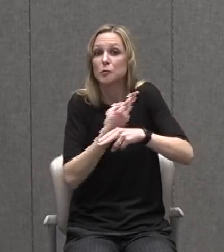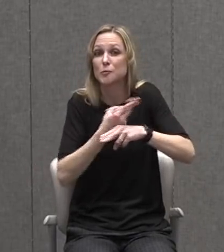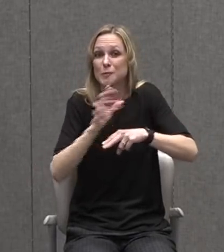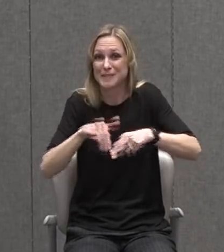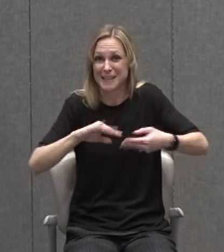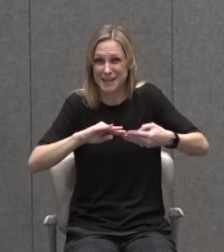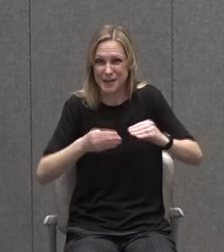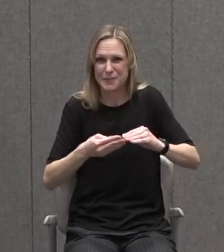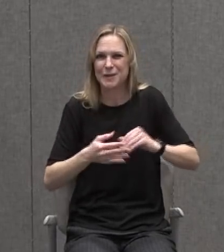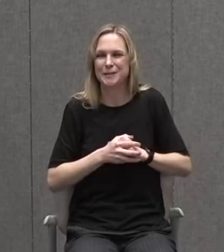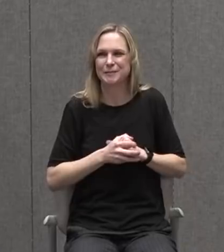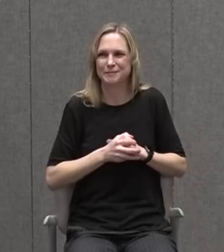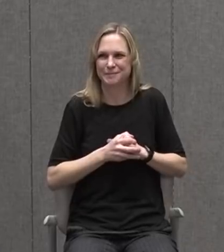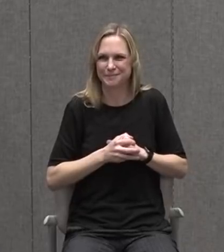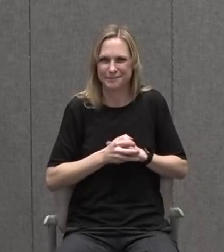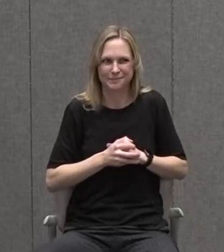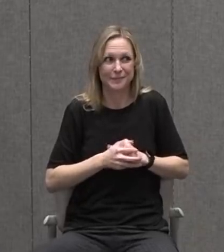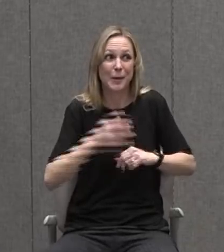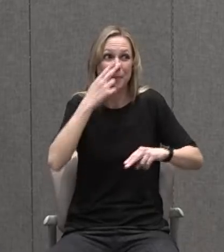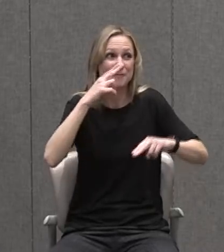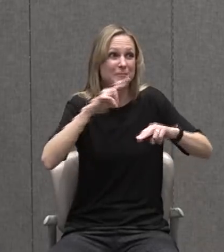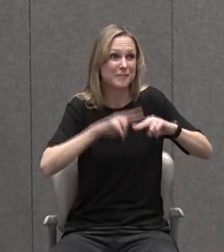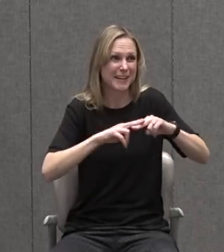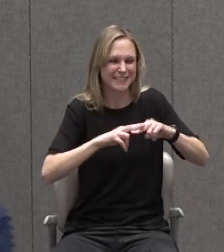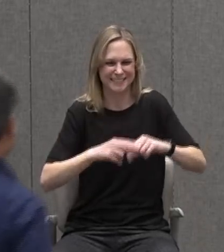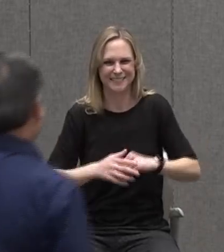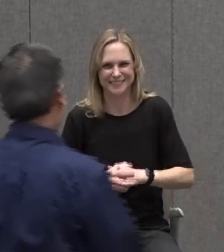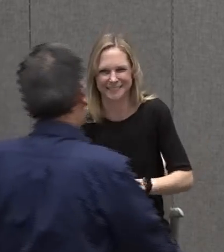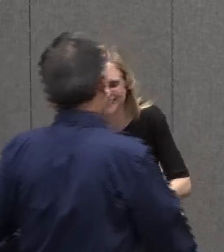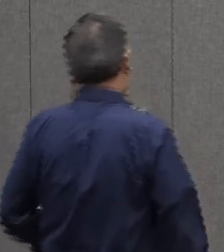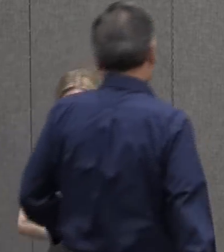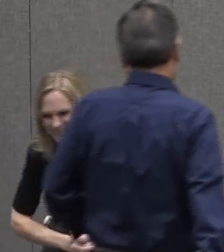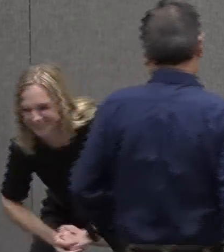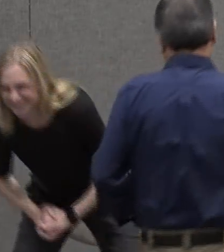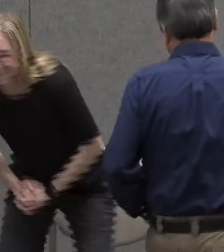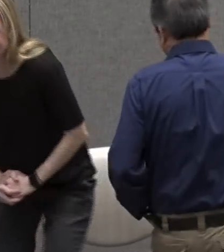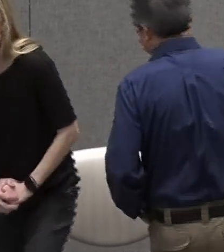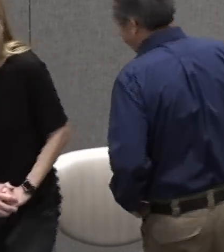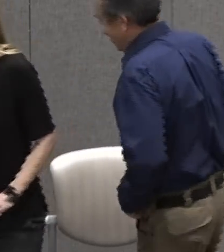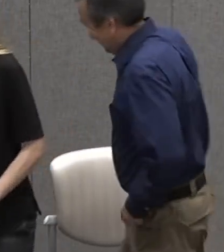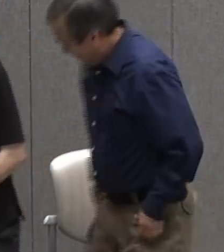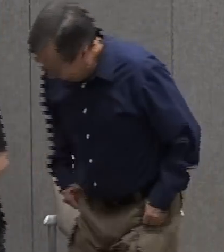So have fun, you can keep inquiring on those numbers. Alright, everyone.